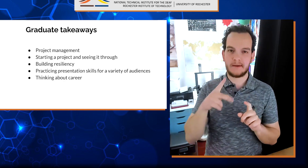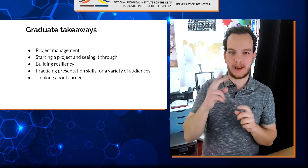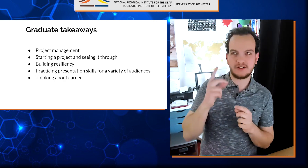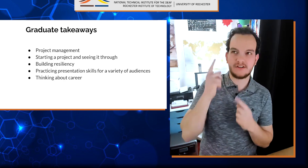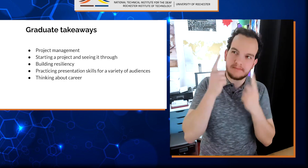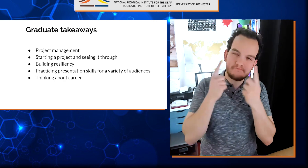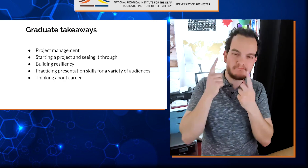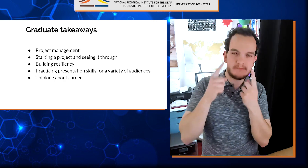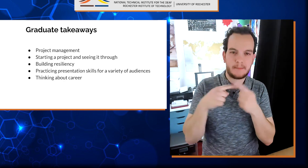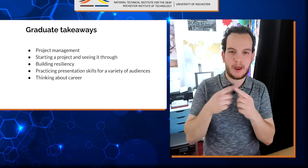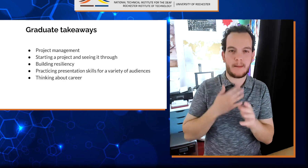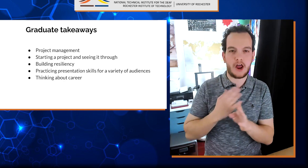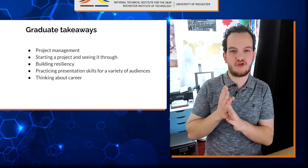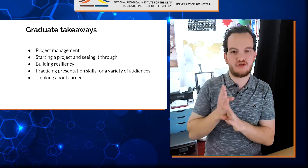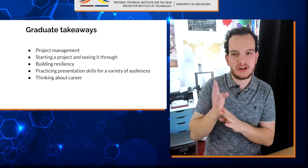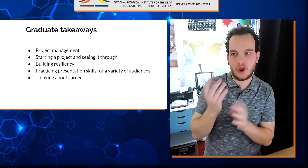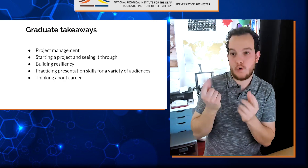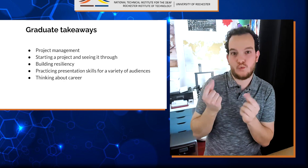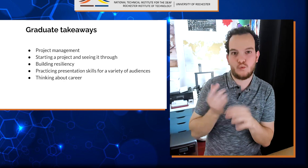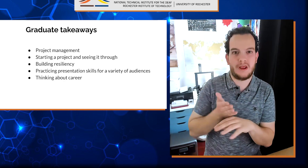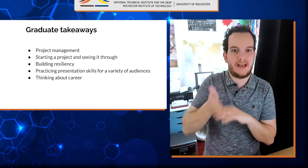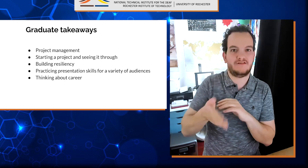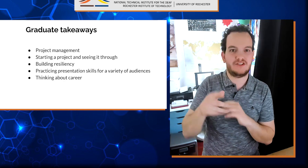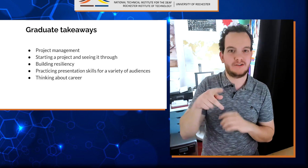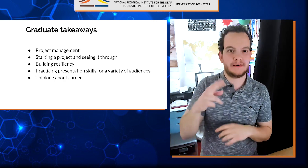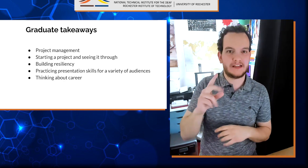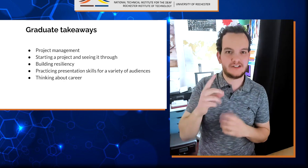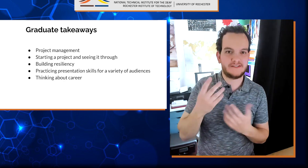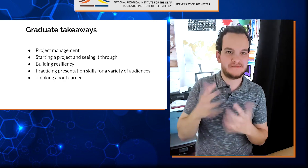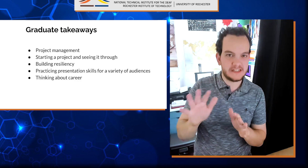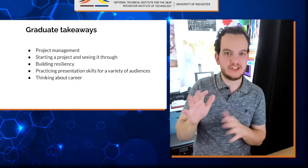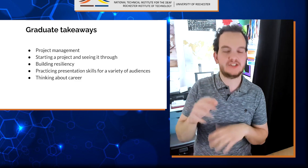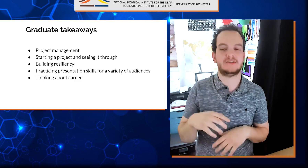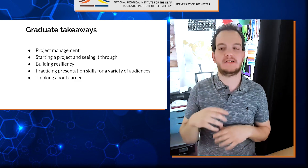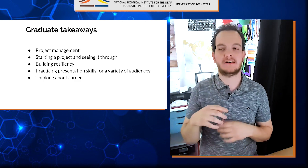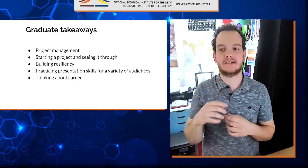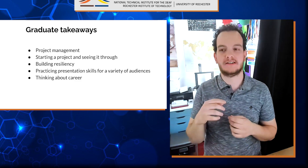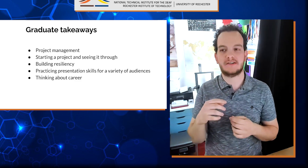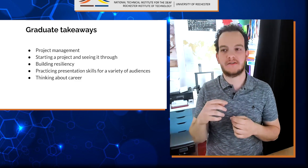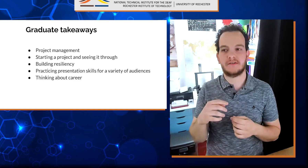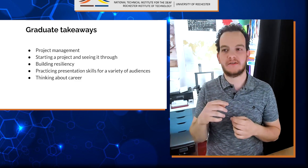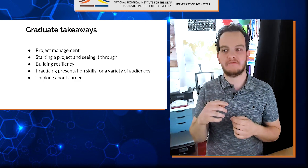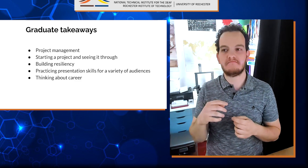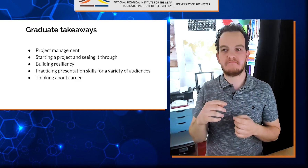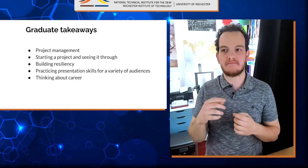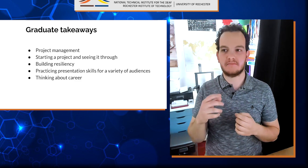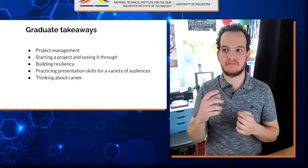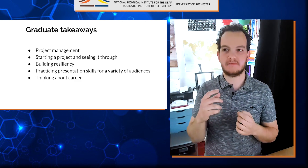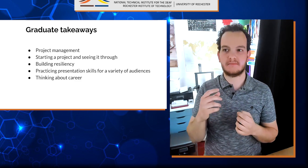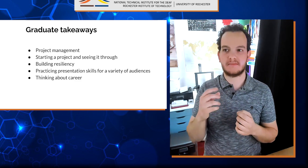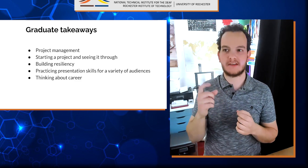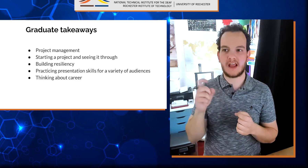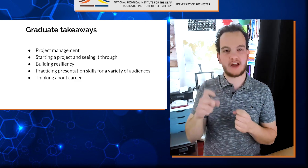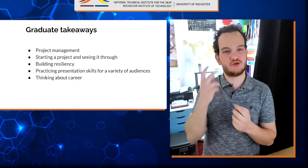And during my Ph.D., I also started thinking about my career, what I would do after I graduated with my Ph.D.